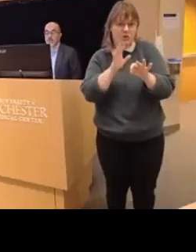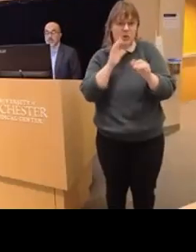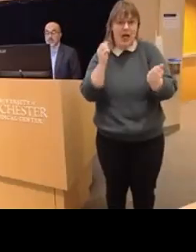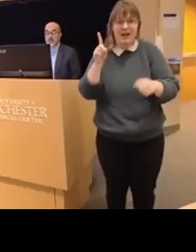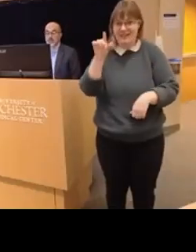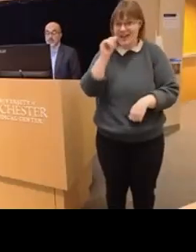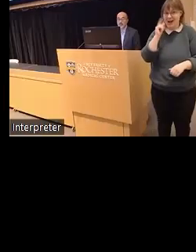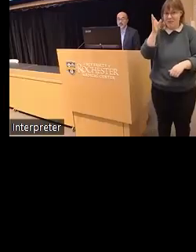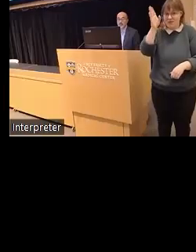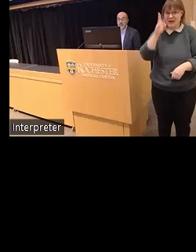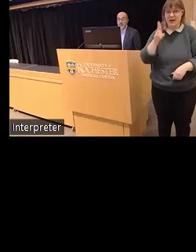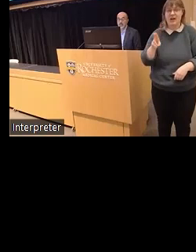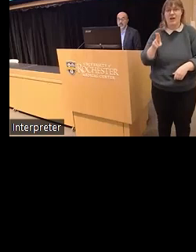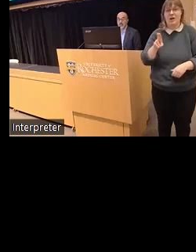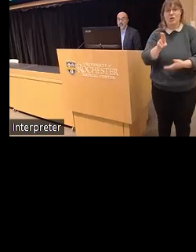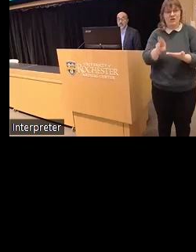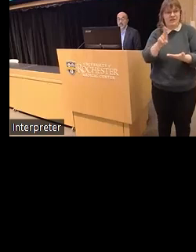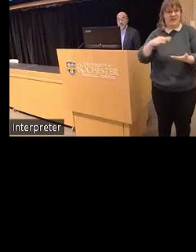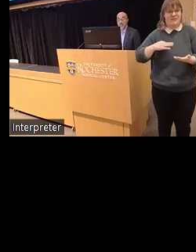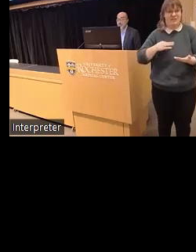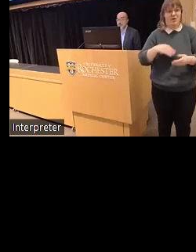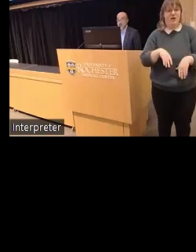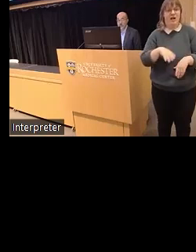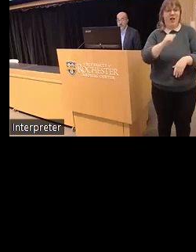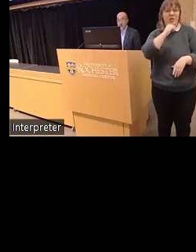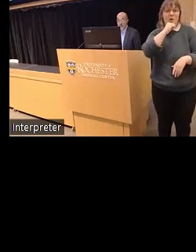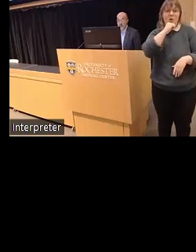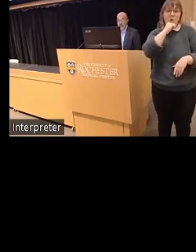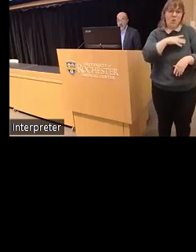presented at the University of Pittsburgh um at bringing Women's Hospital at Mass General um and